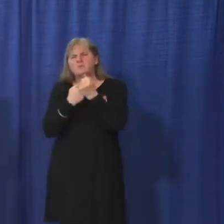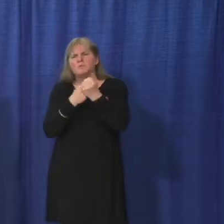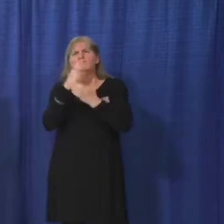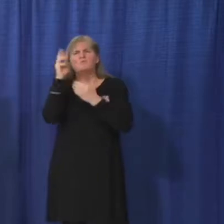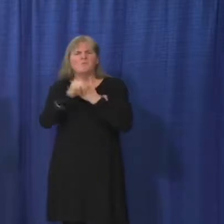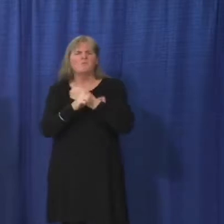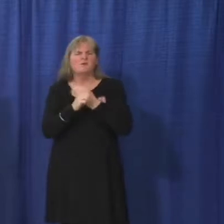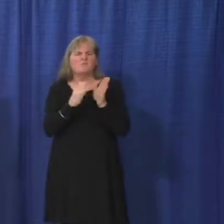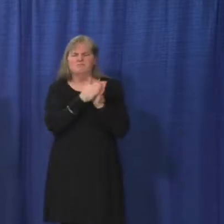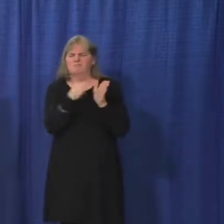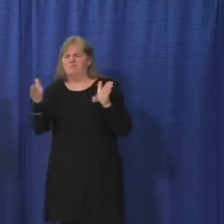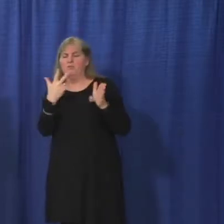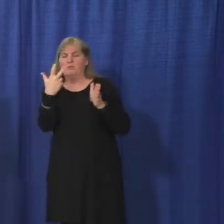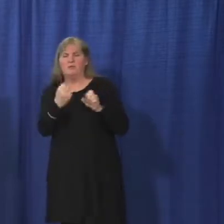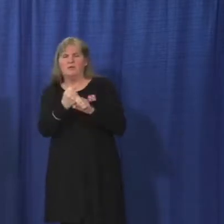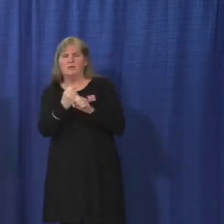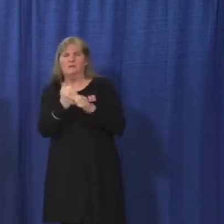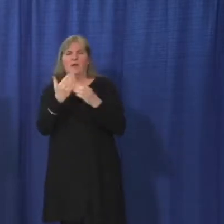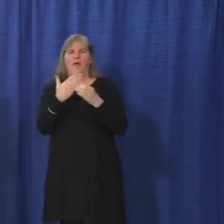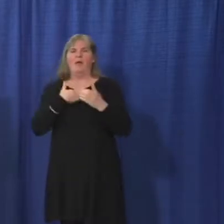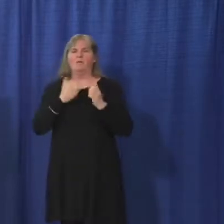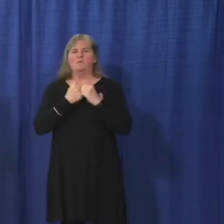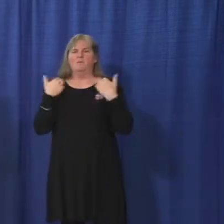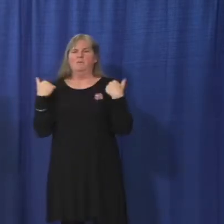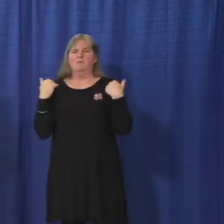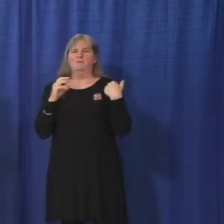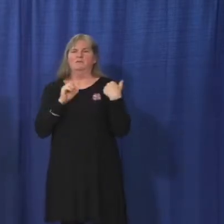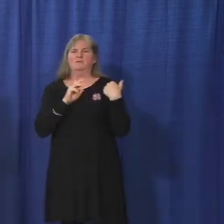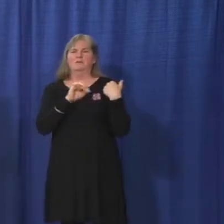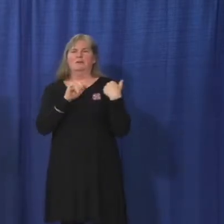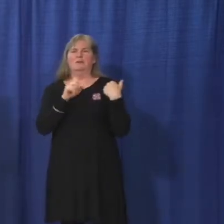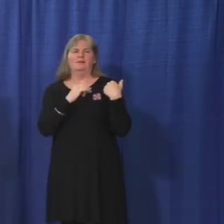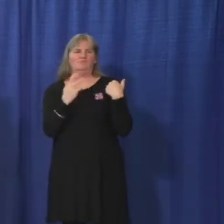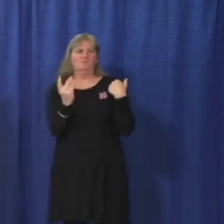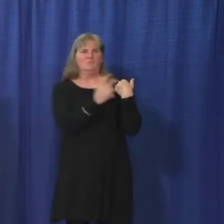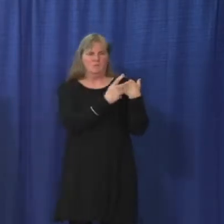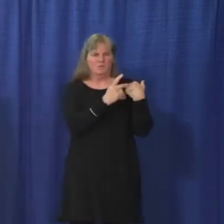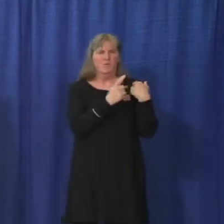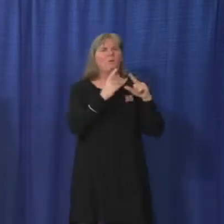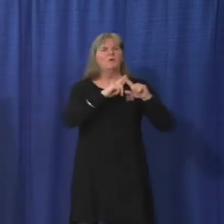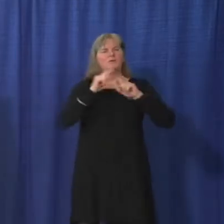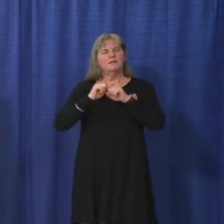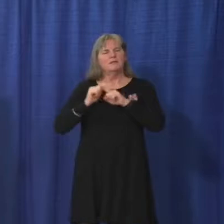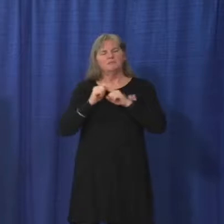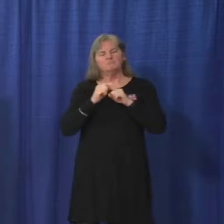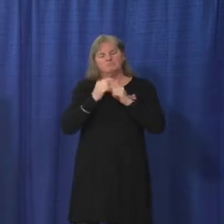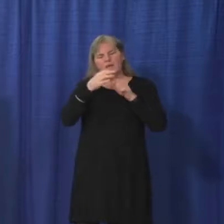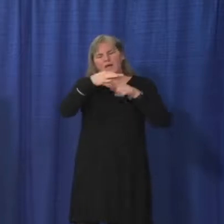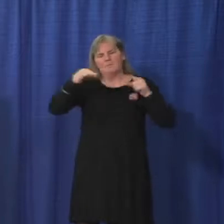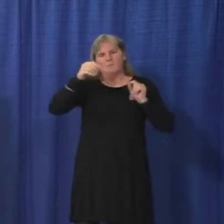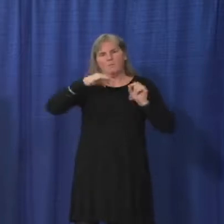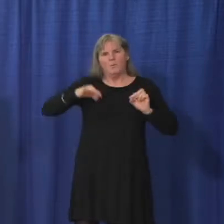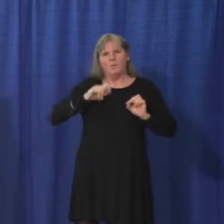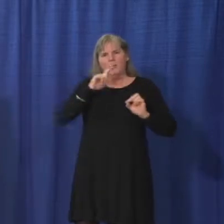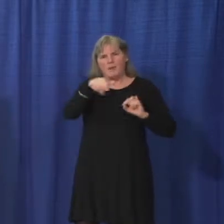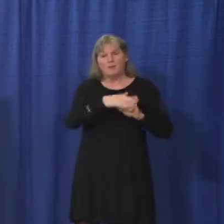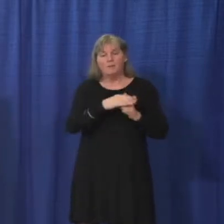Minister McLean and will touch on a second on the approach on tourism. Though supports include the extension of the four million-dollar tourism